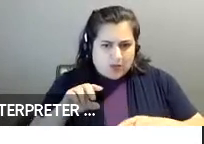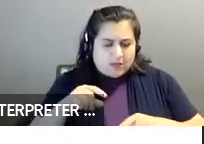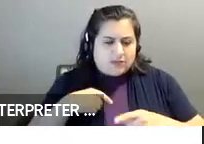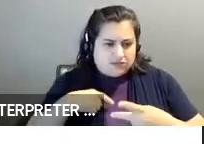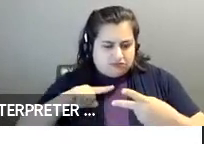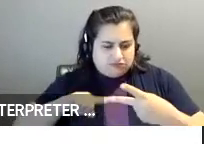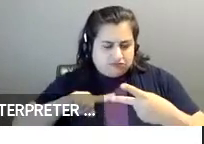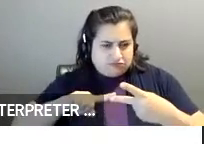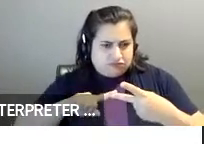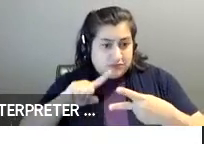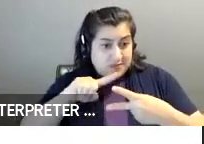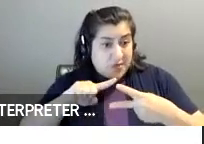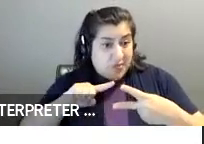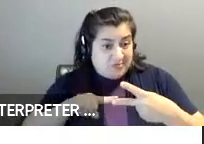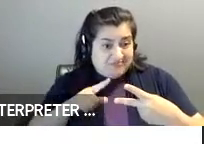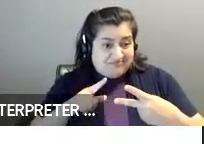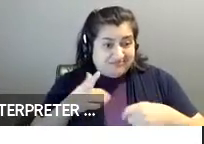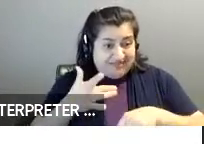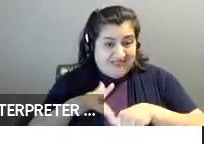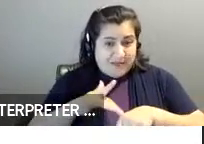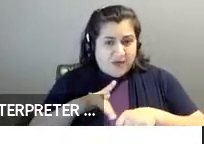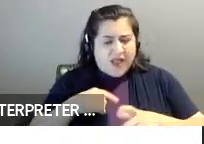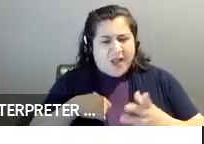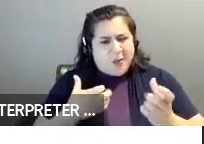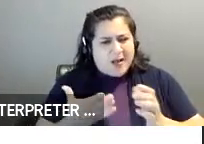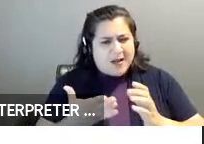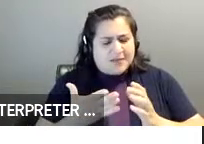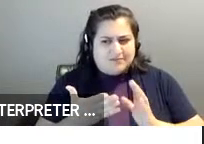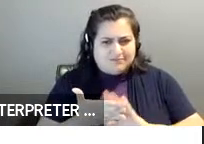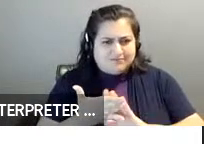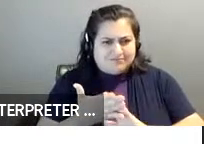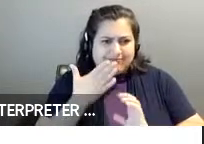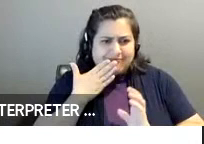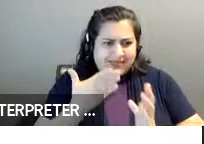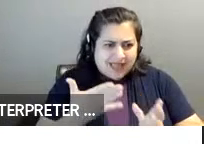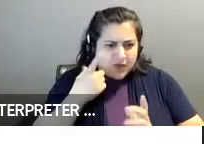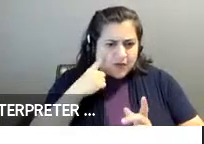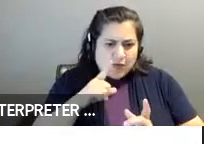I would like to acknowledge some of our responses of this work -- sponsors of this work.